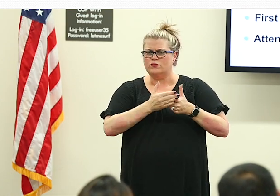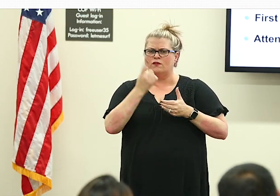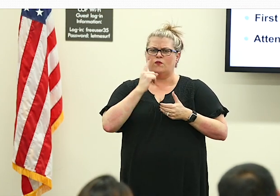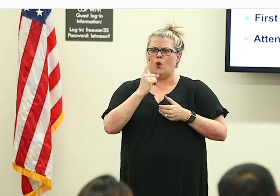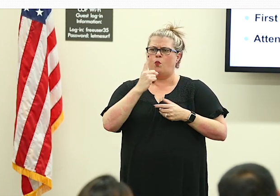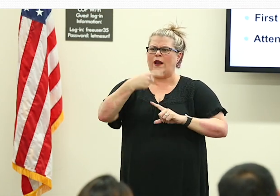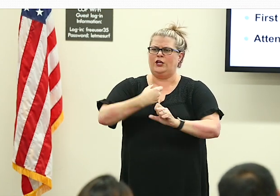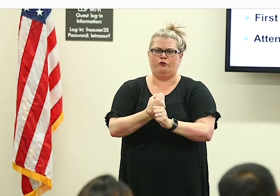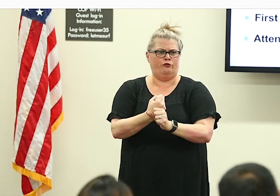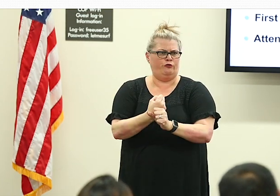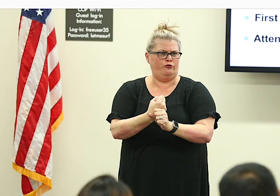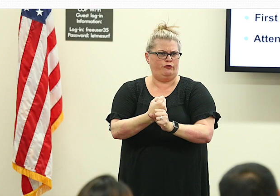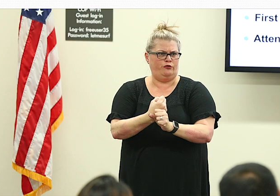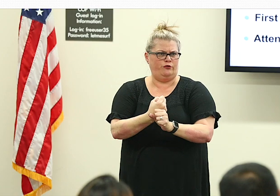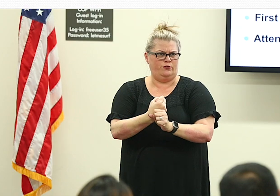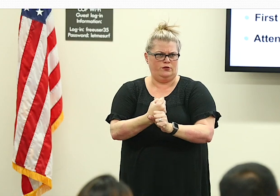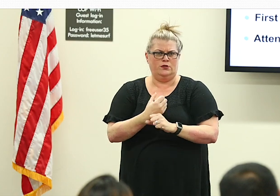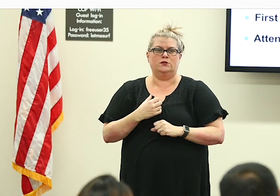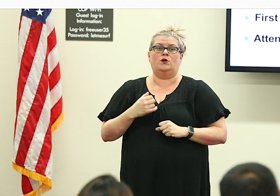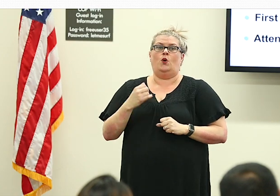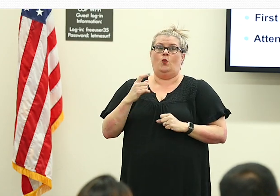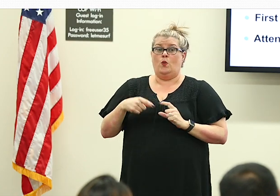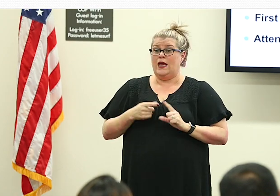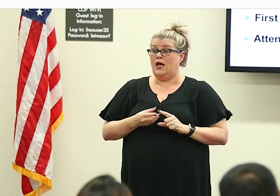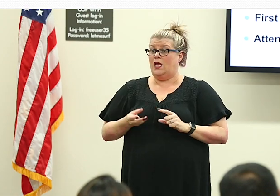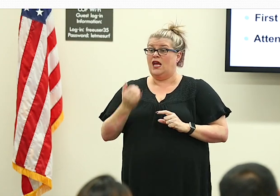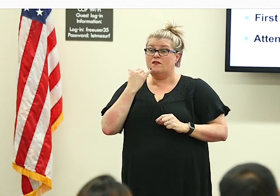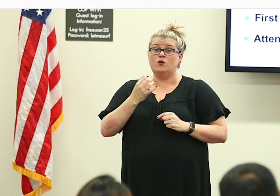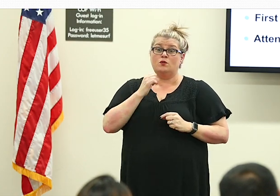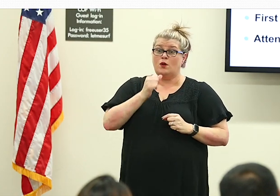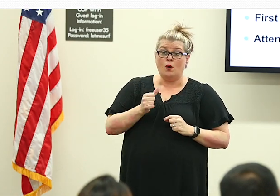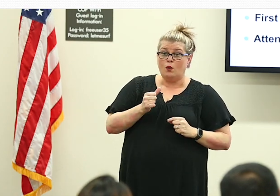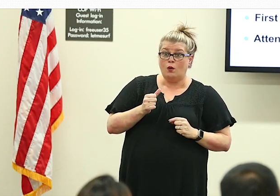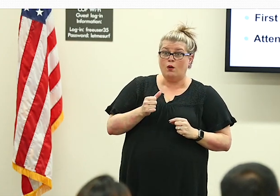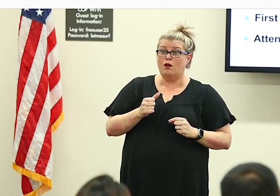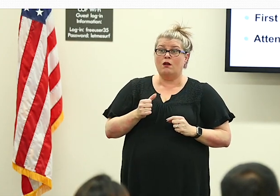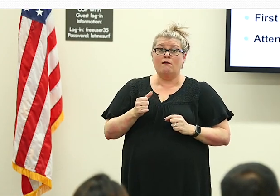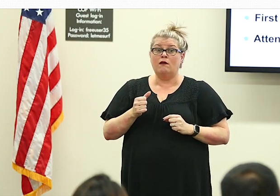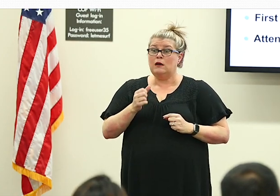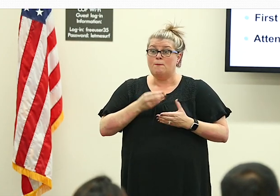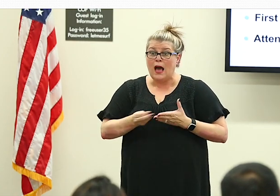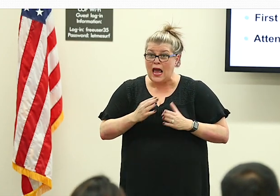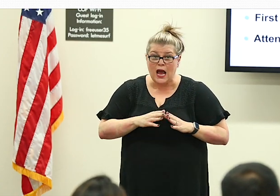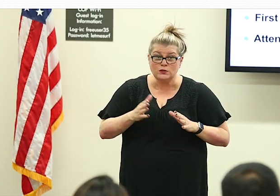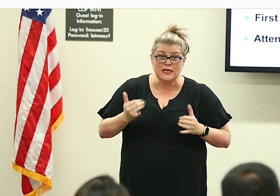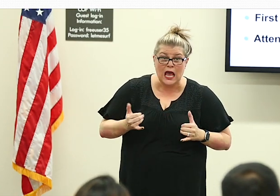the application when that's required, it's fine. You don't have to take it again. If you haven't taken one